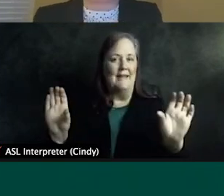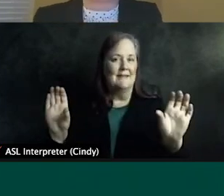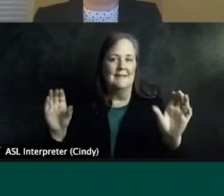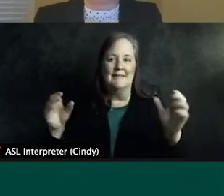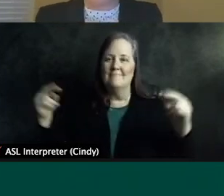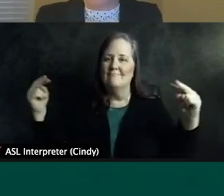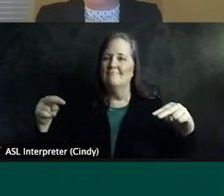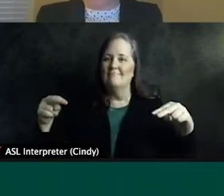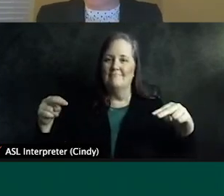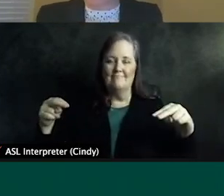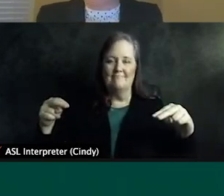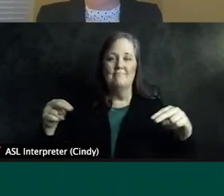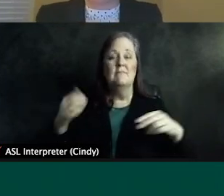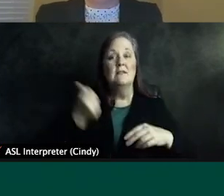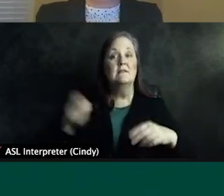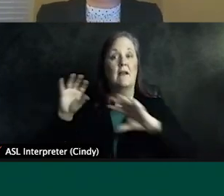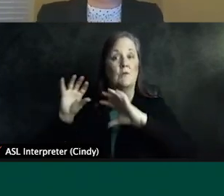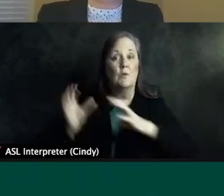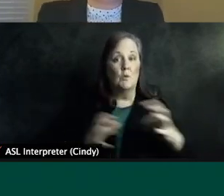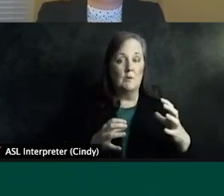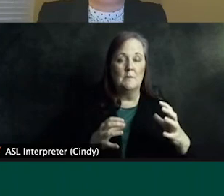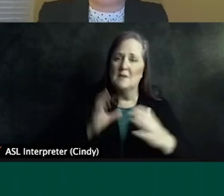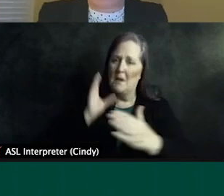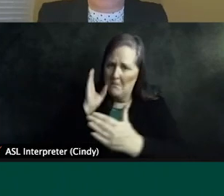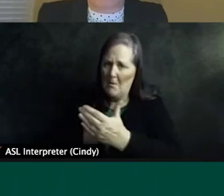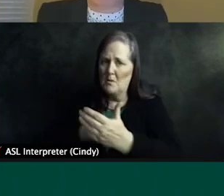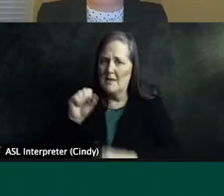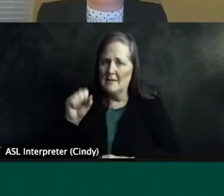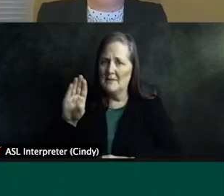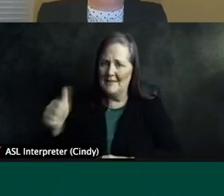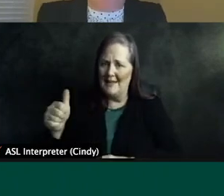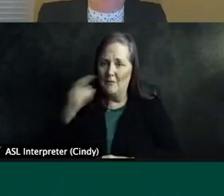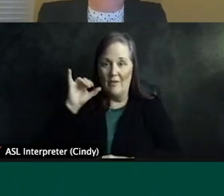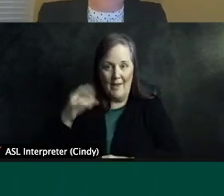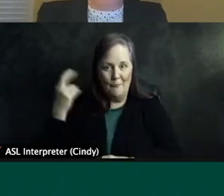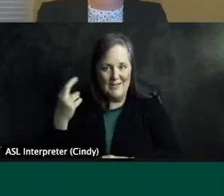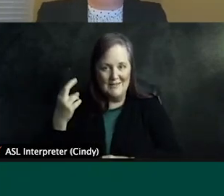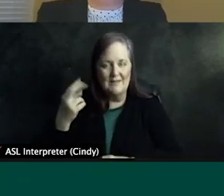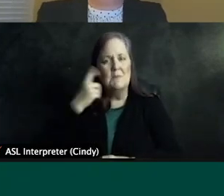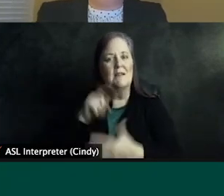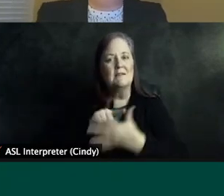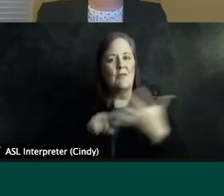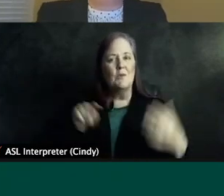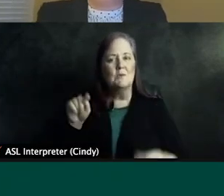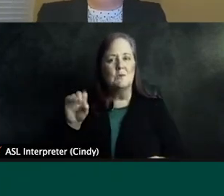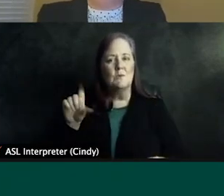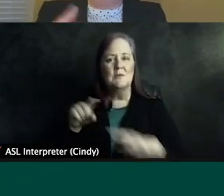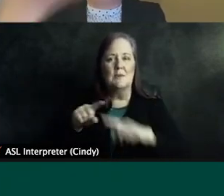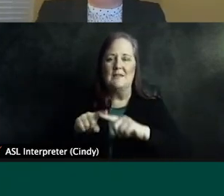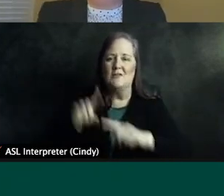And so this would have gone into effect October 1at of 2019, but it did not. If this goes into effect,